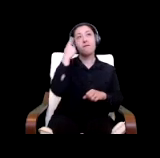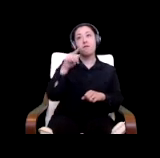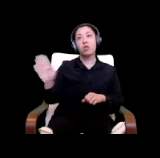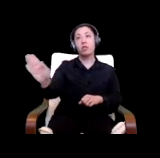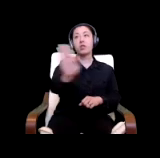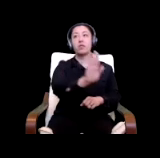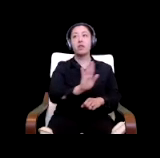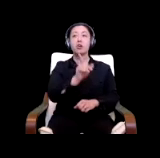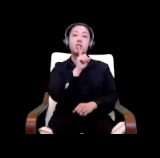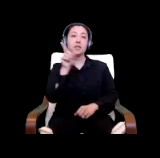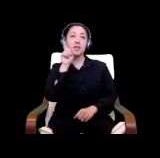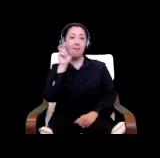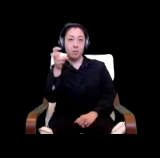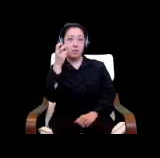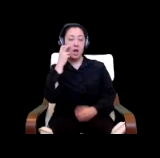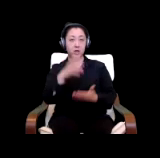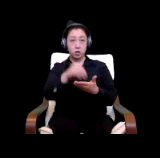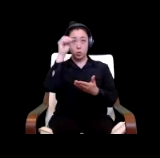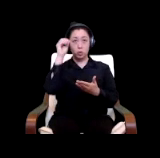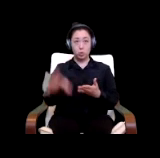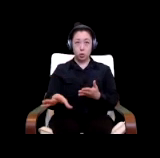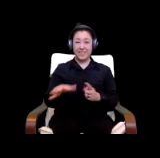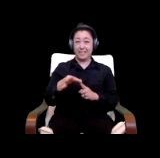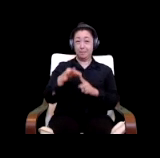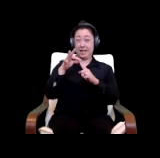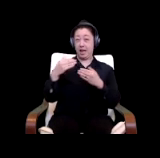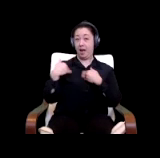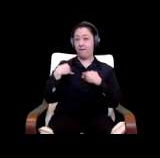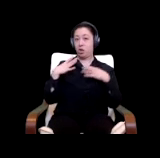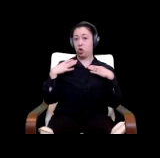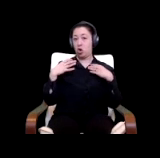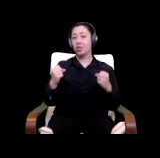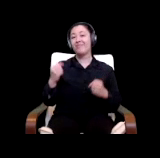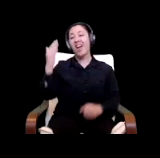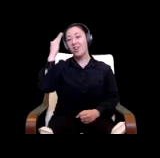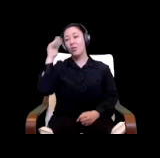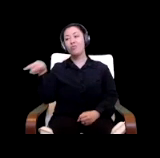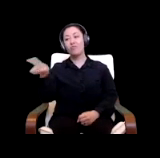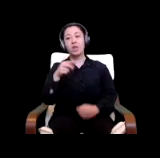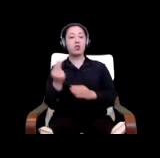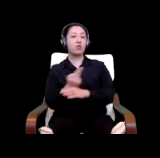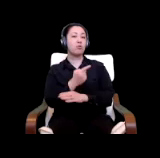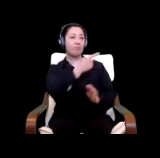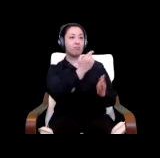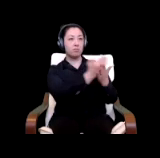blind but specifically with those with CHARGE and use this checklist in helping guide the